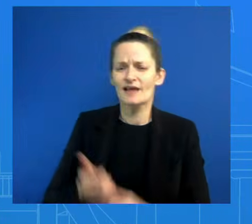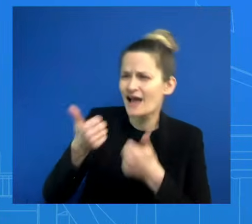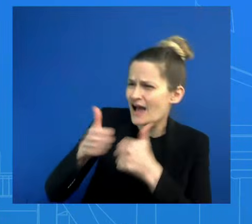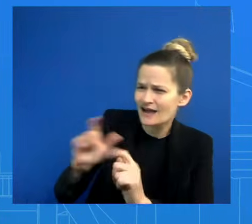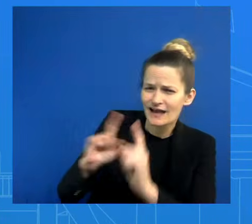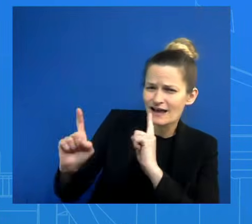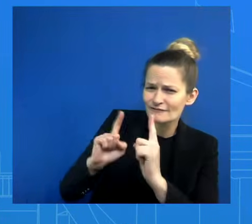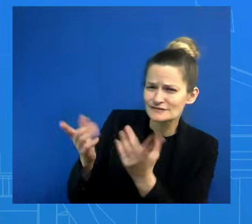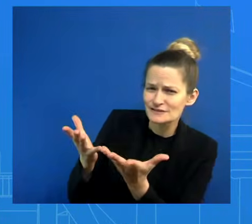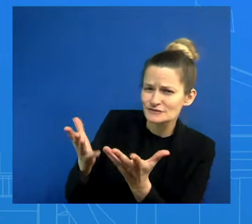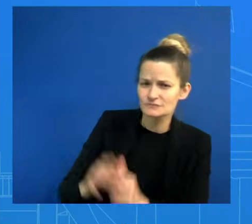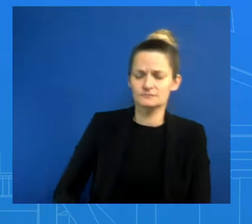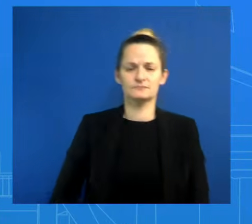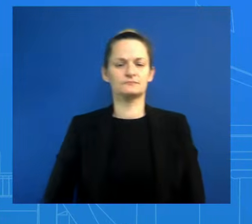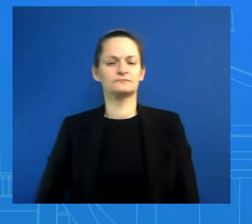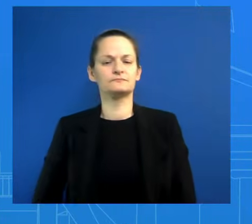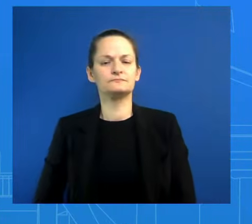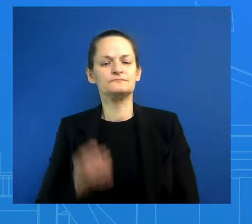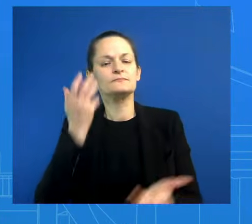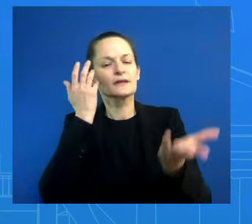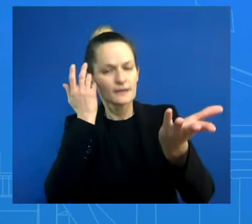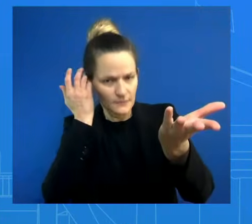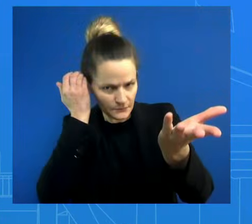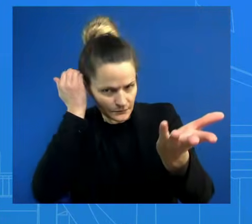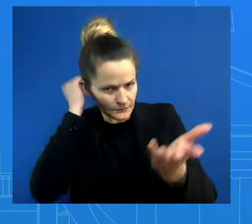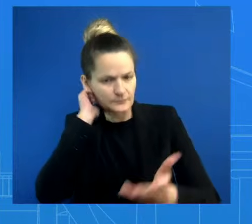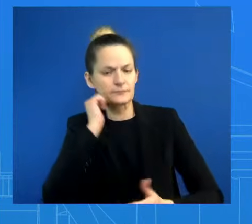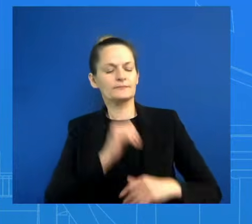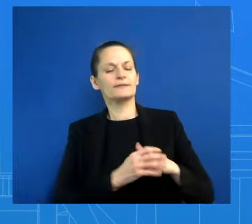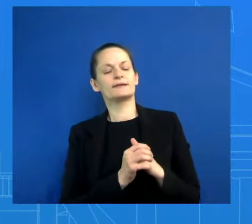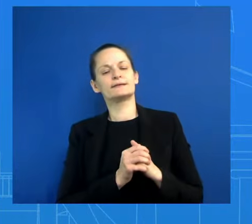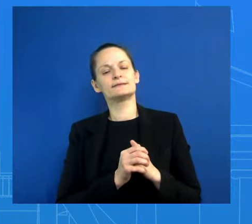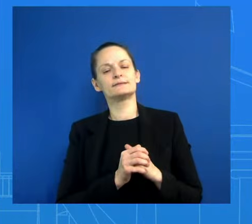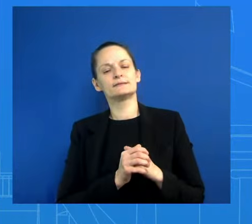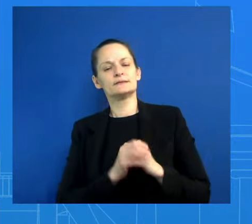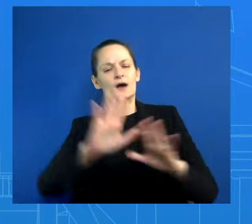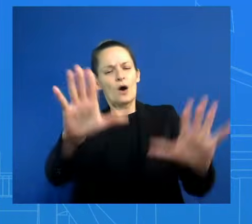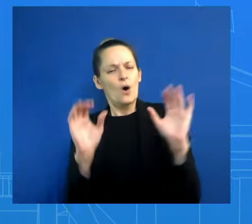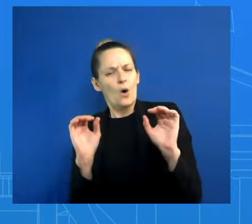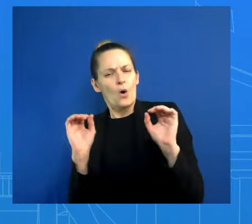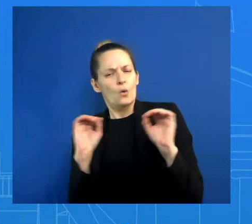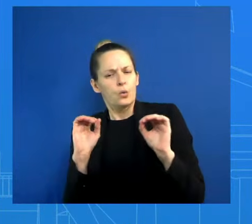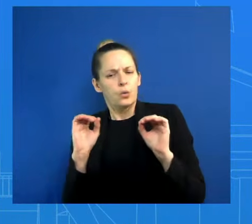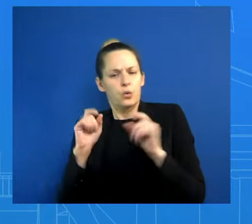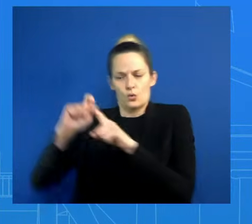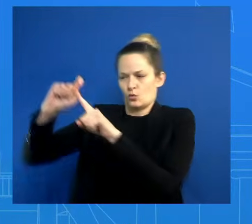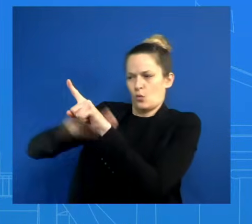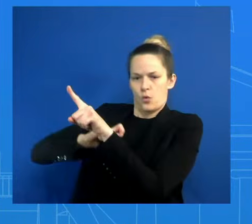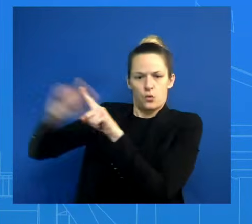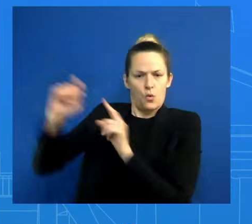The President has talked about Sandy Hook being the worst day in his -- in his eight years as Vice President.